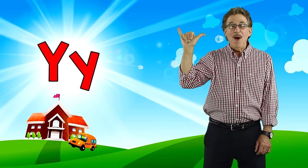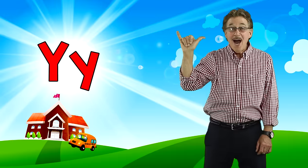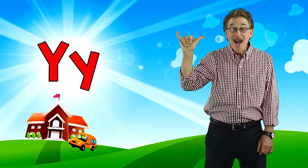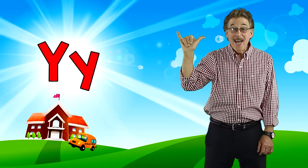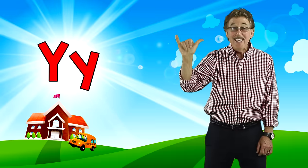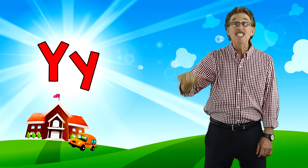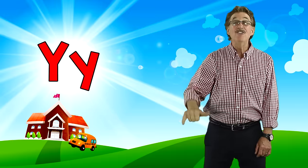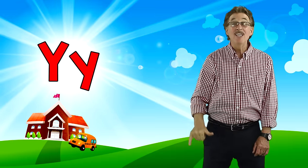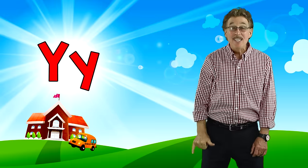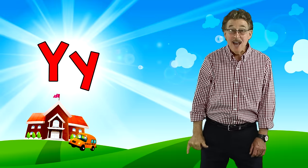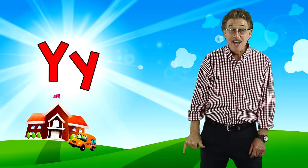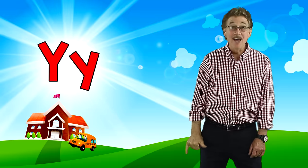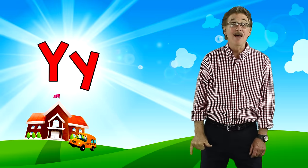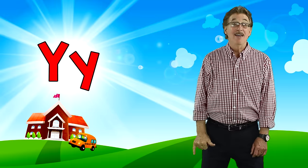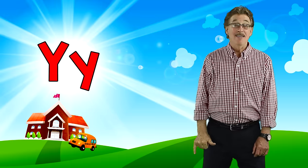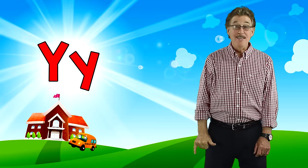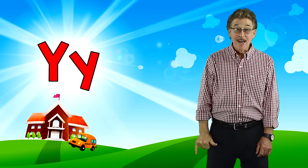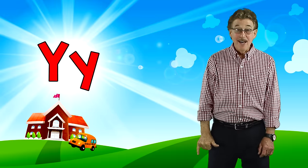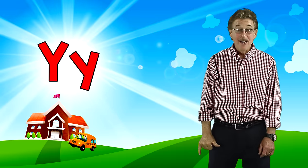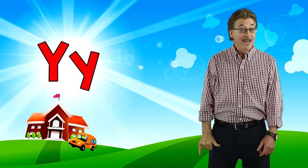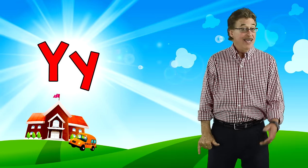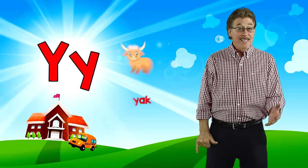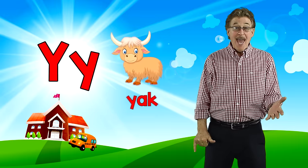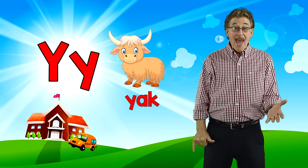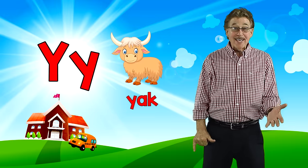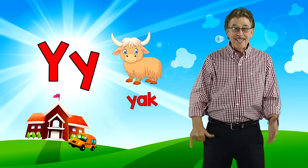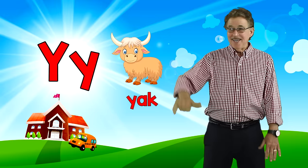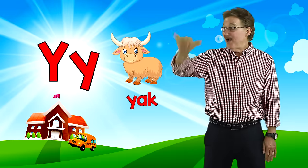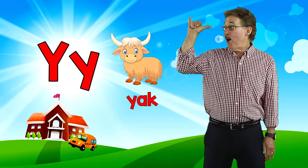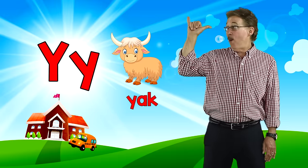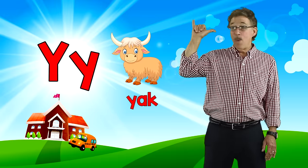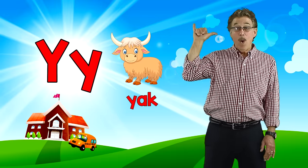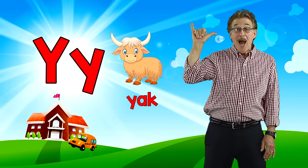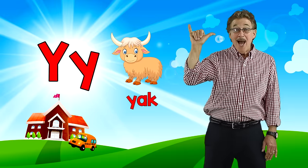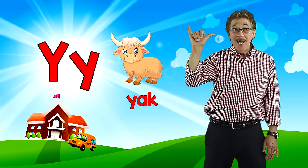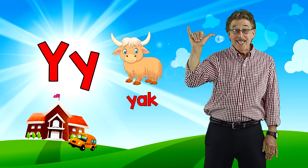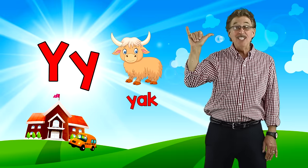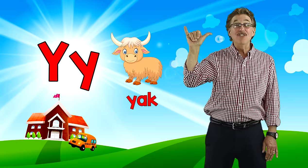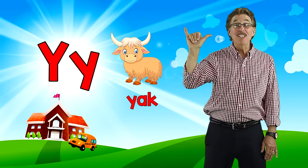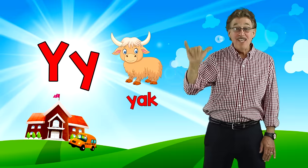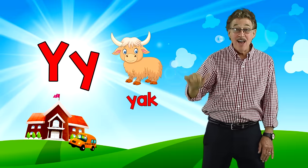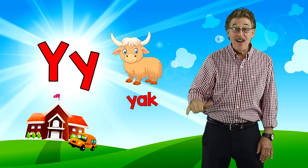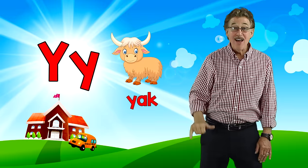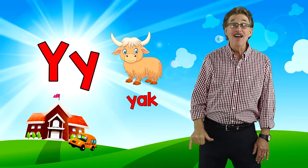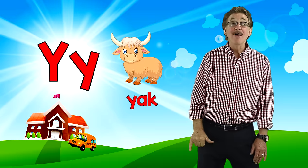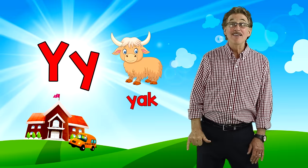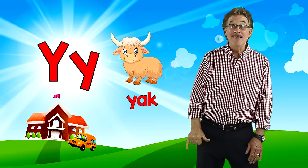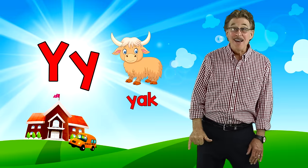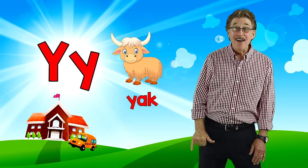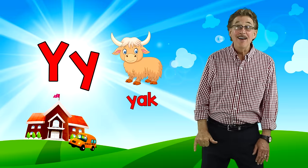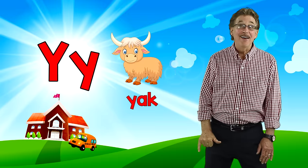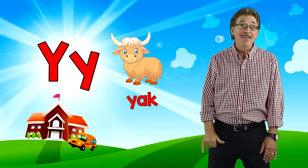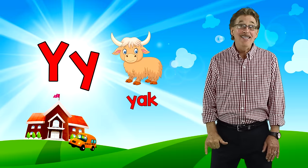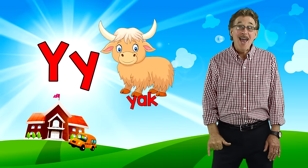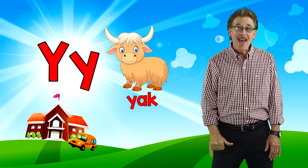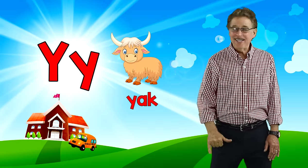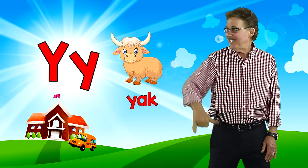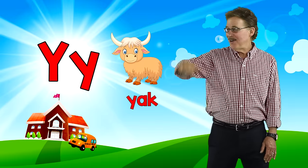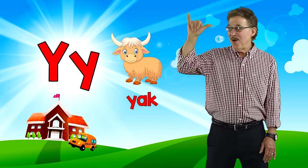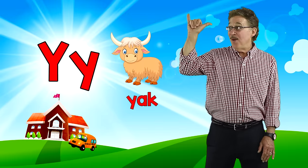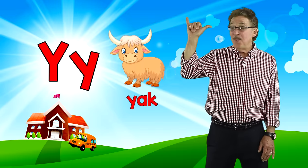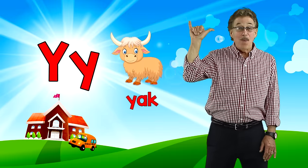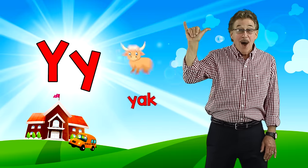Y is for /y/ /y/ yak